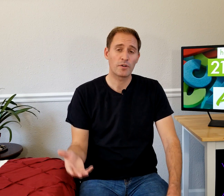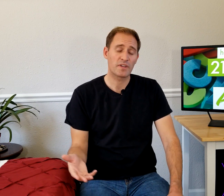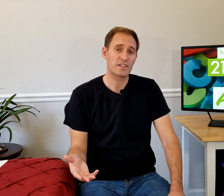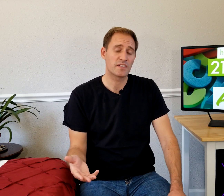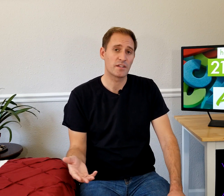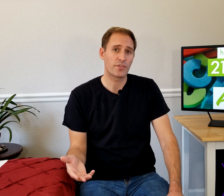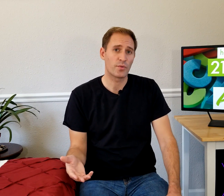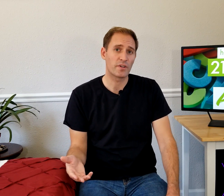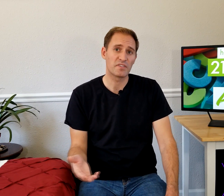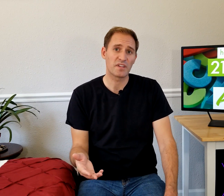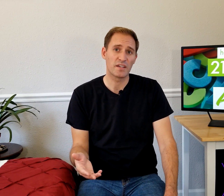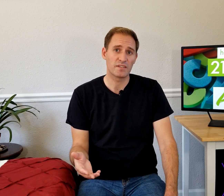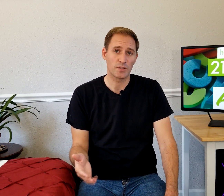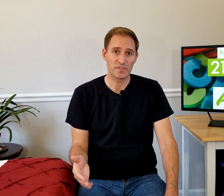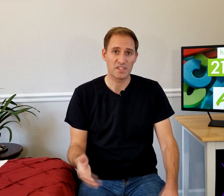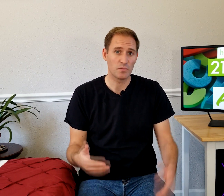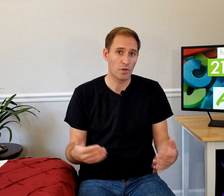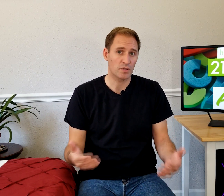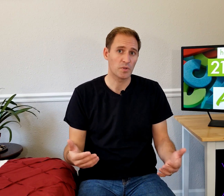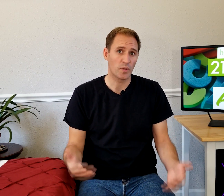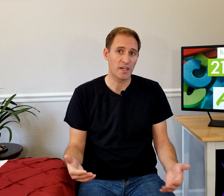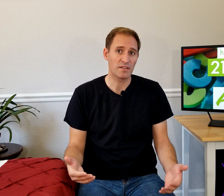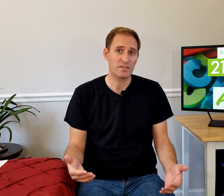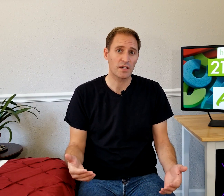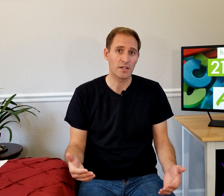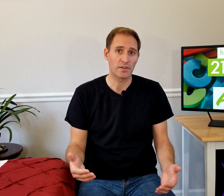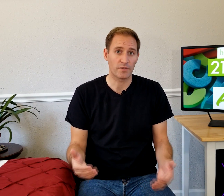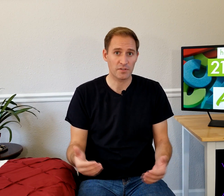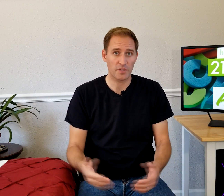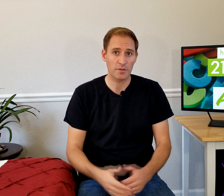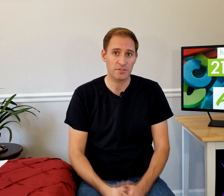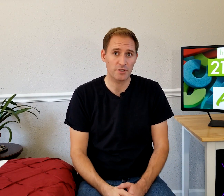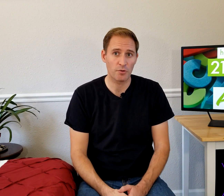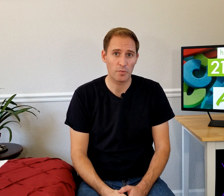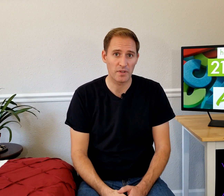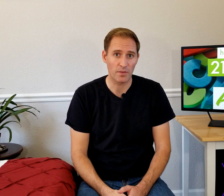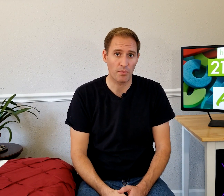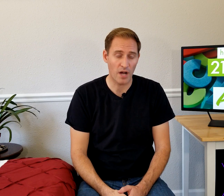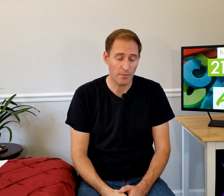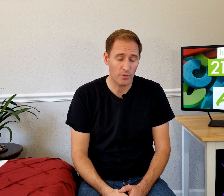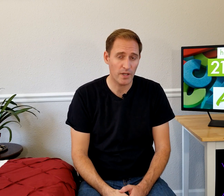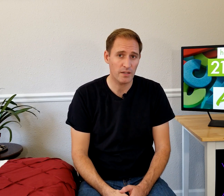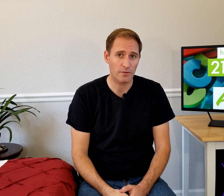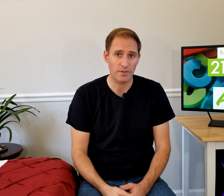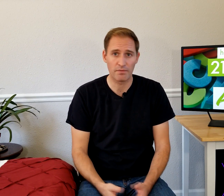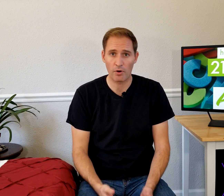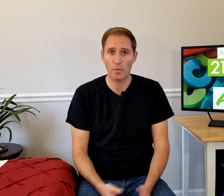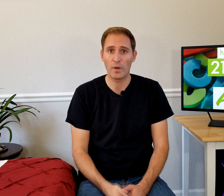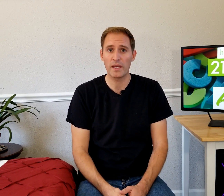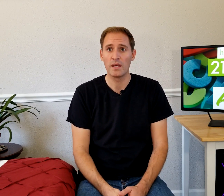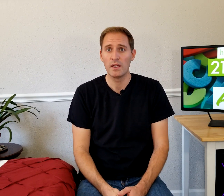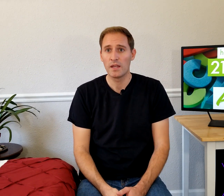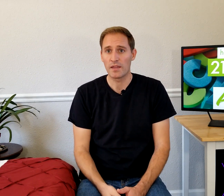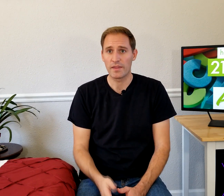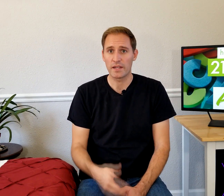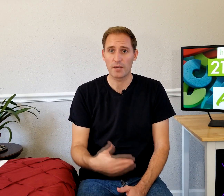is actually another one of those signs that you will see multiple ways the first one I will show you will be the proper way or the formal way, and then I